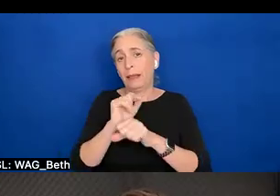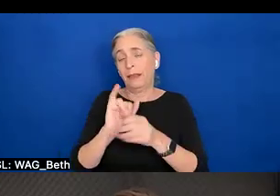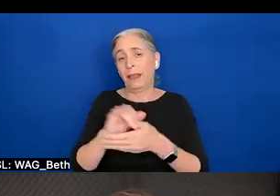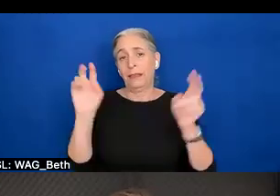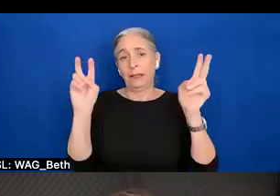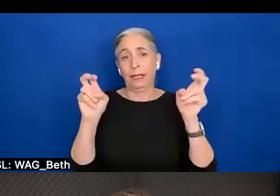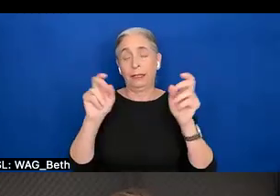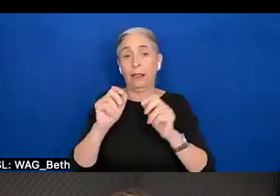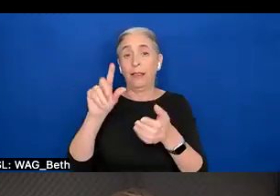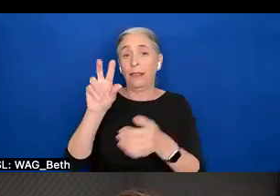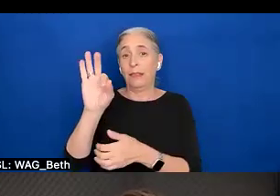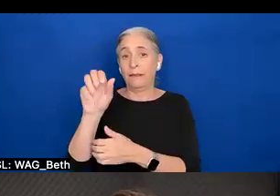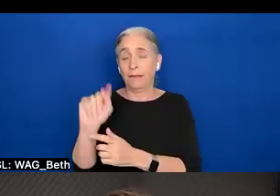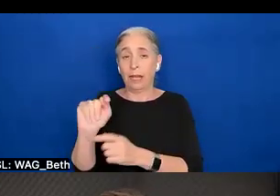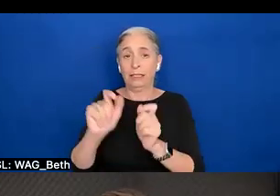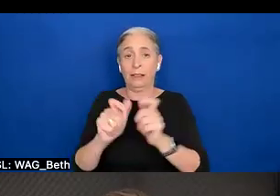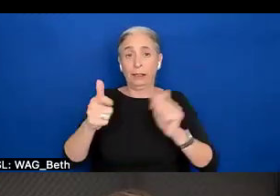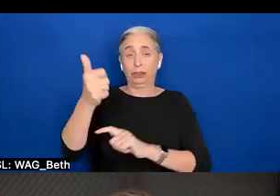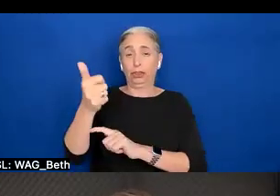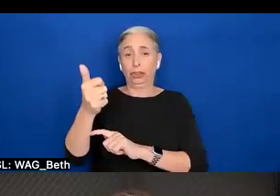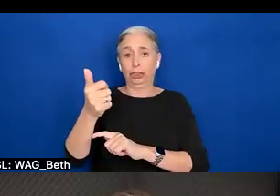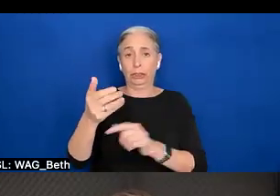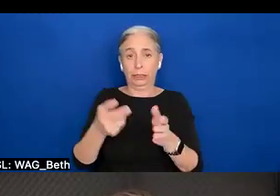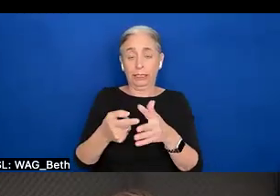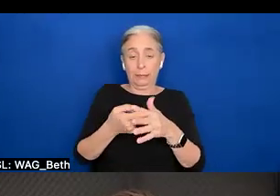It's bigger. It's at the beginning of the page.